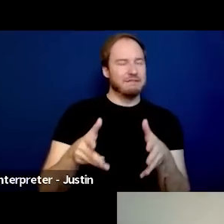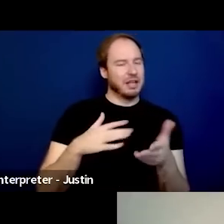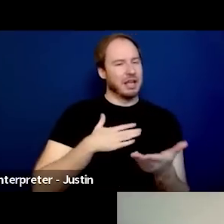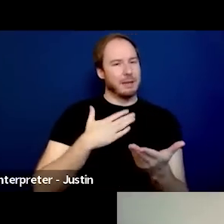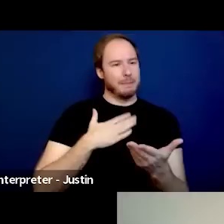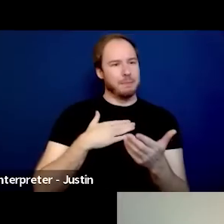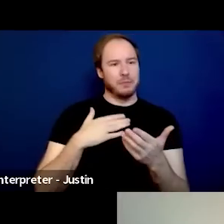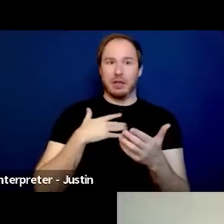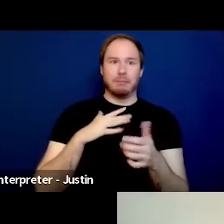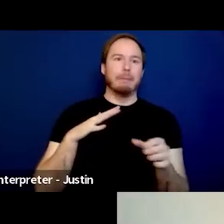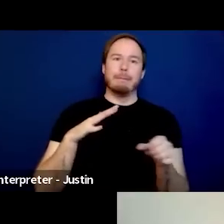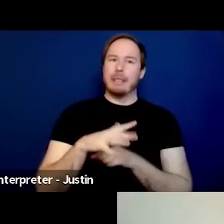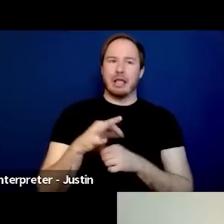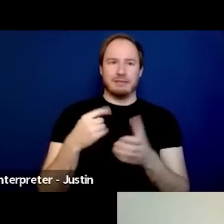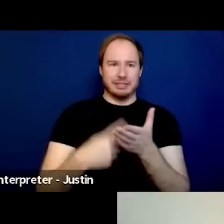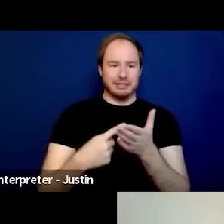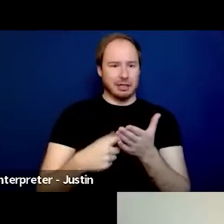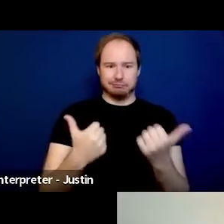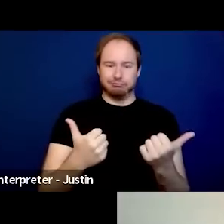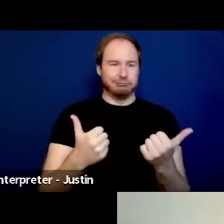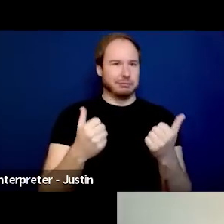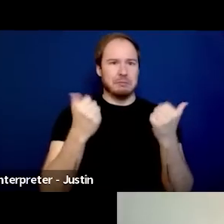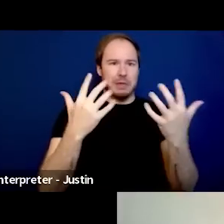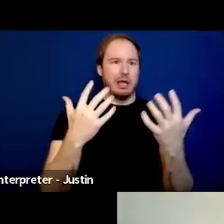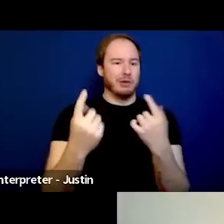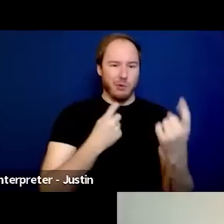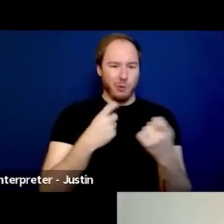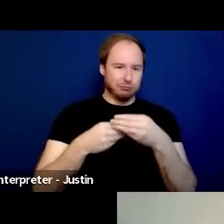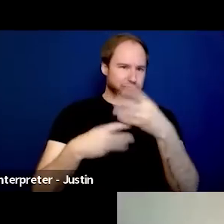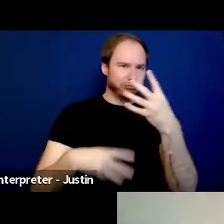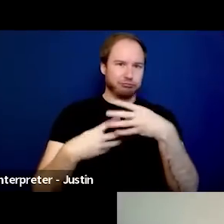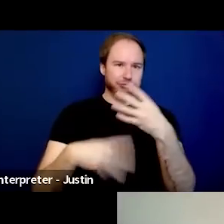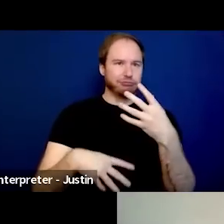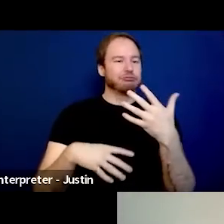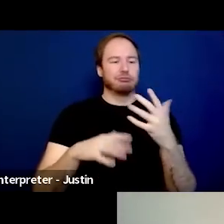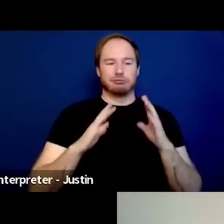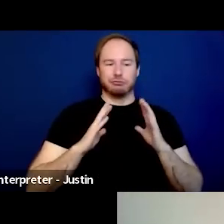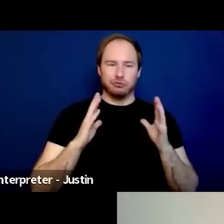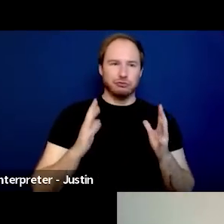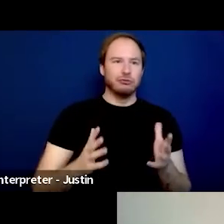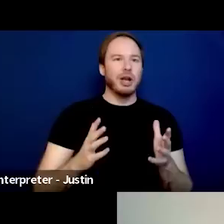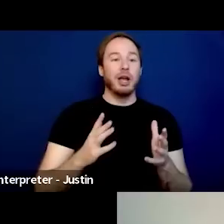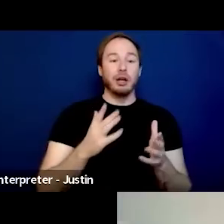lots of good questions, lots of good questions in the chat, lots of questions that people submitted prior to the chat.